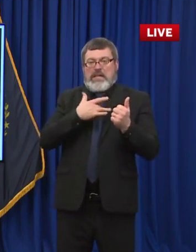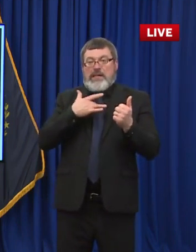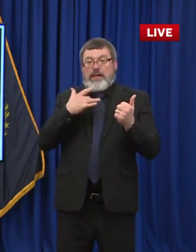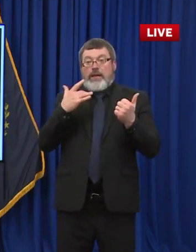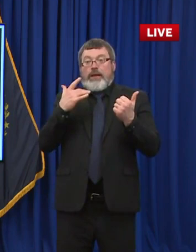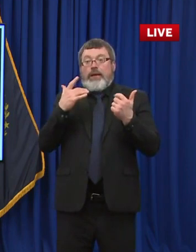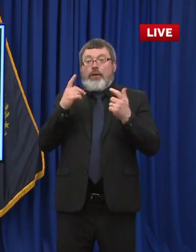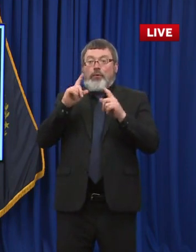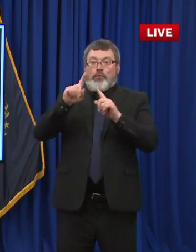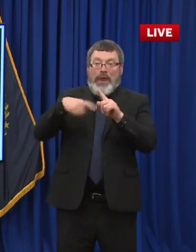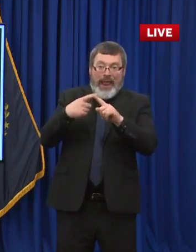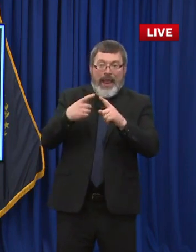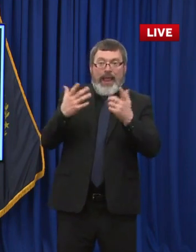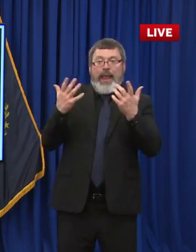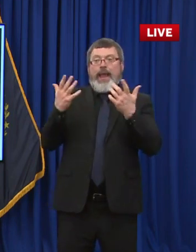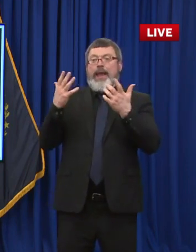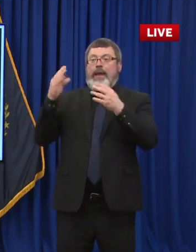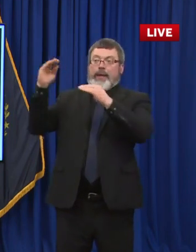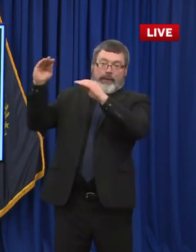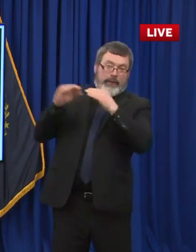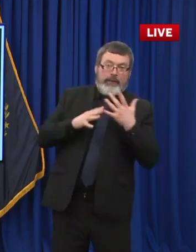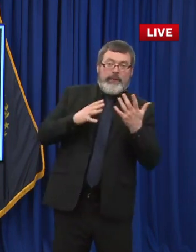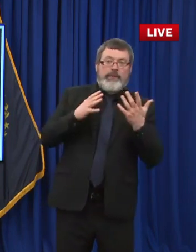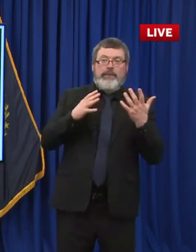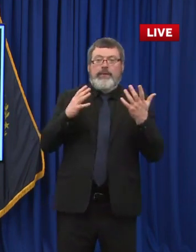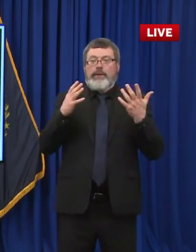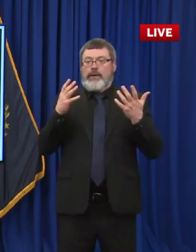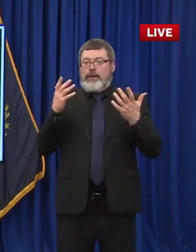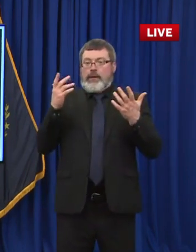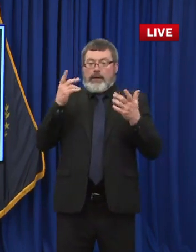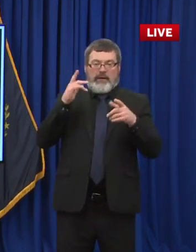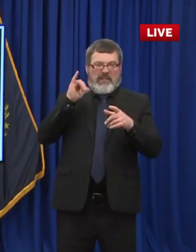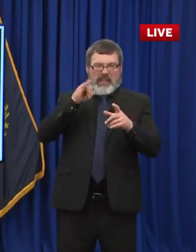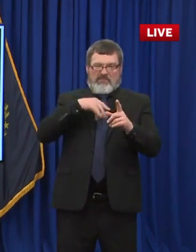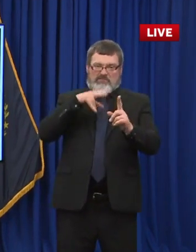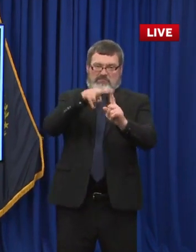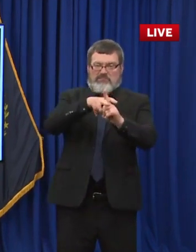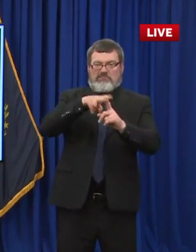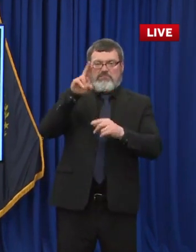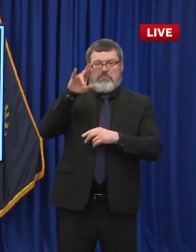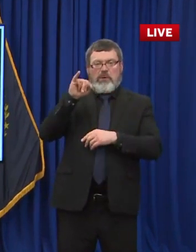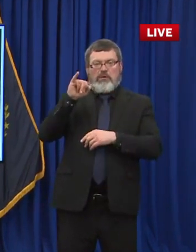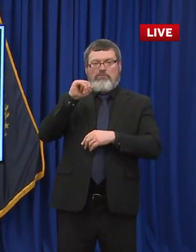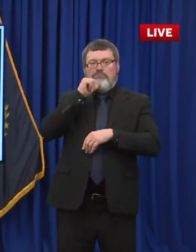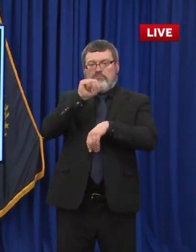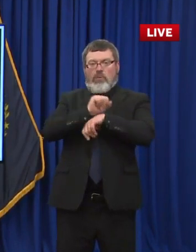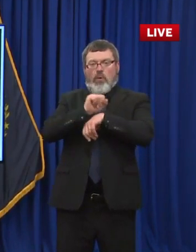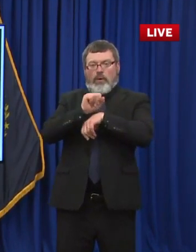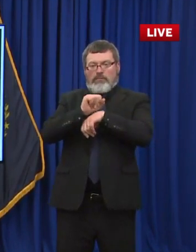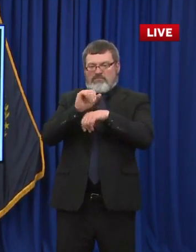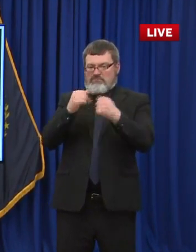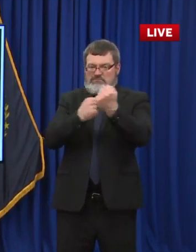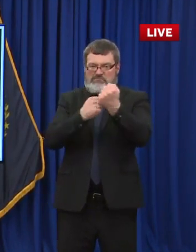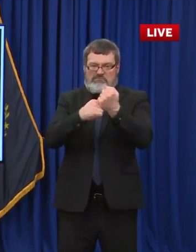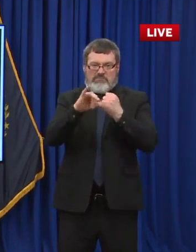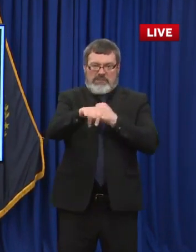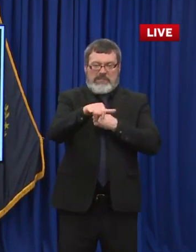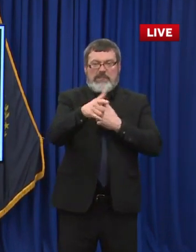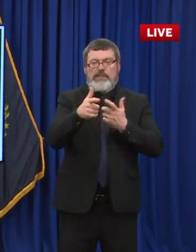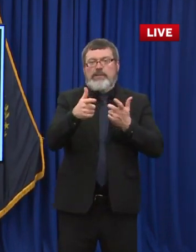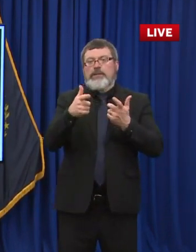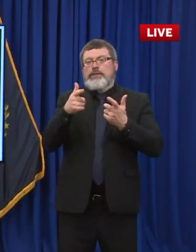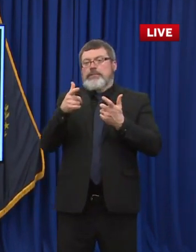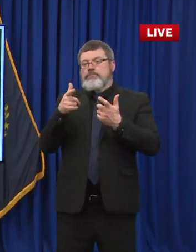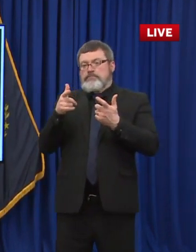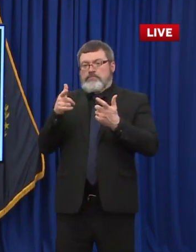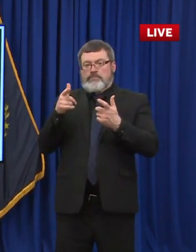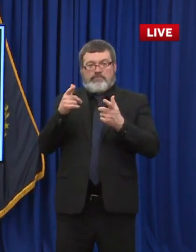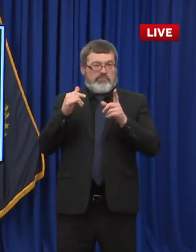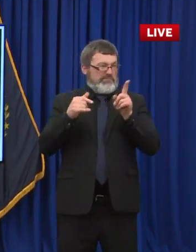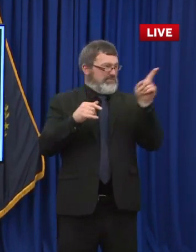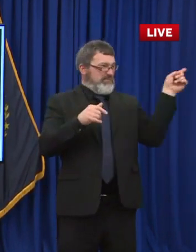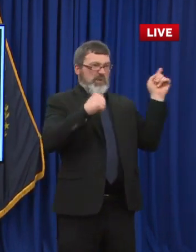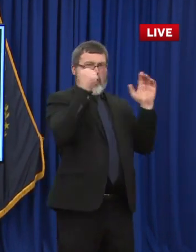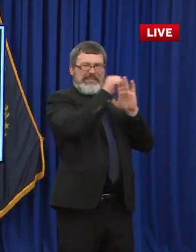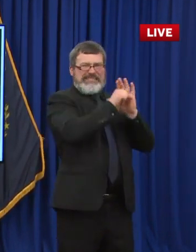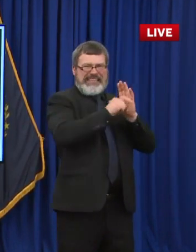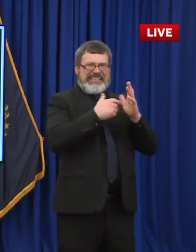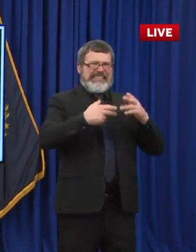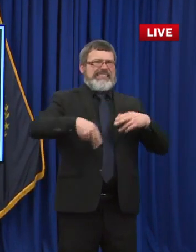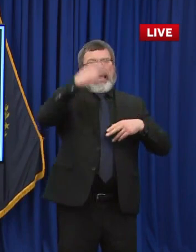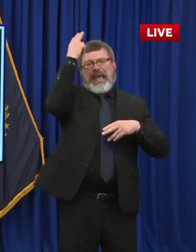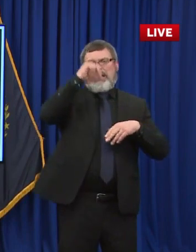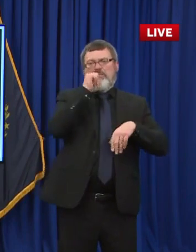IT’LL LIKELY COME IN THE FORM AS I THINK AS A LOT OF US HAVE READ NOT JUST STATE SUPPORT, BUT STIMULUS SUPPORT MAYBE EVEN SOME UNEMPLOYMENT SUPPORT POTENTIALLY THE STATES THAT THAT REALLY SO